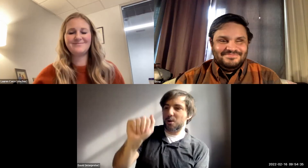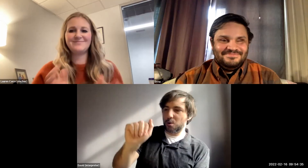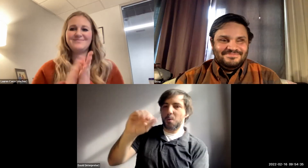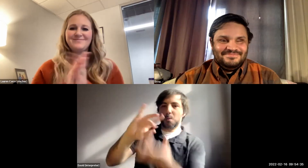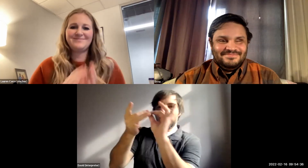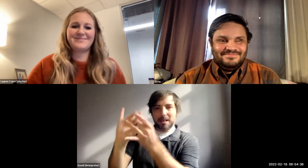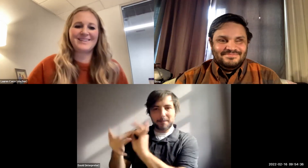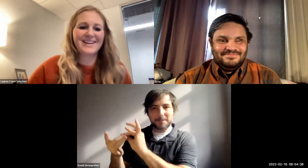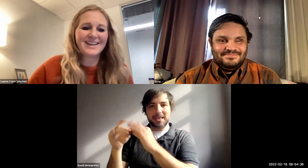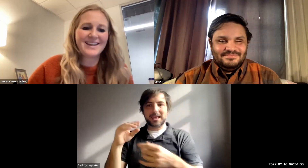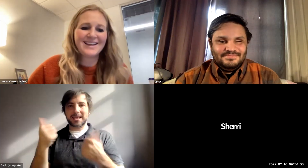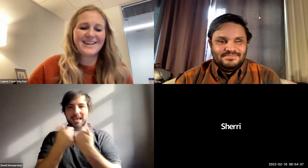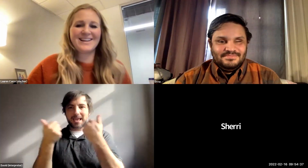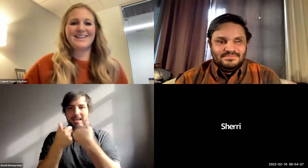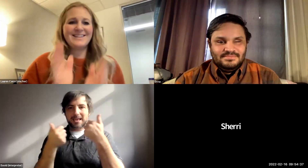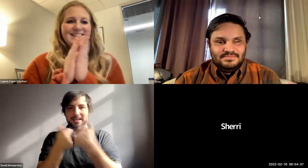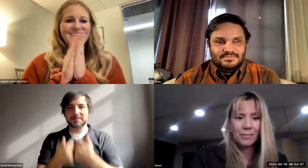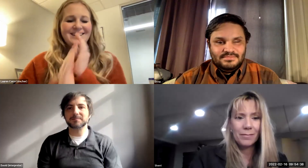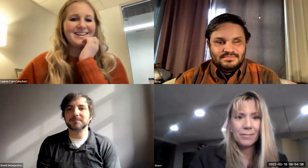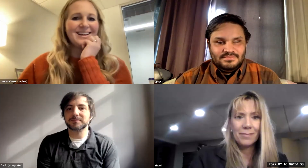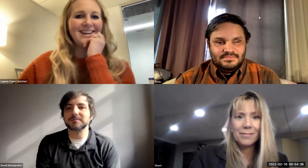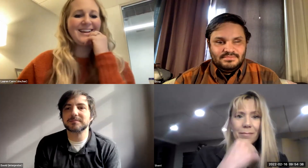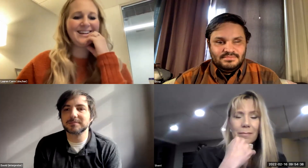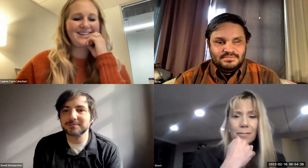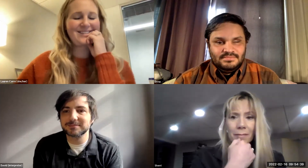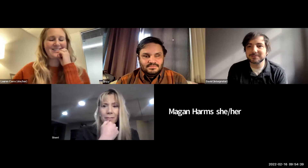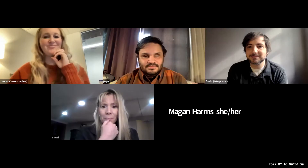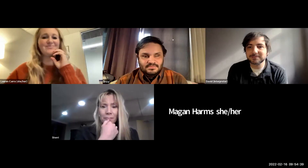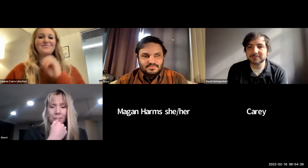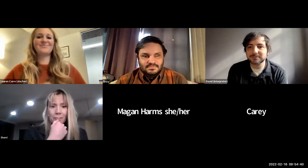Magan. So, the reason I'm sharing this